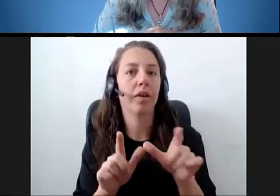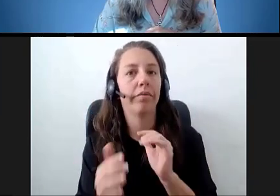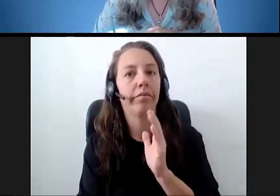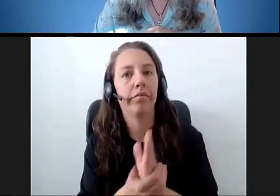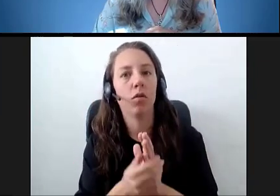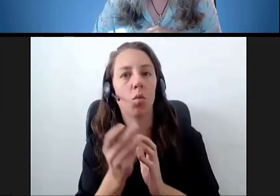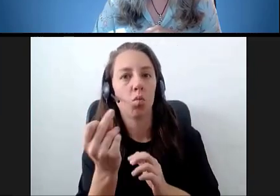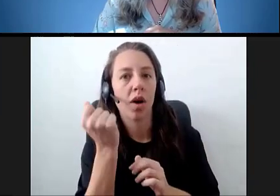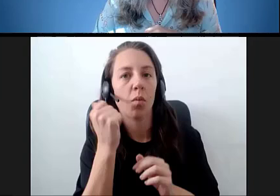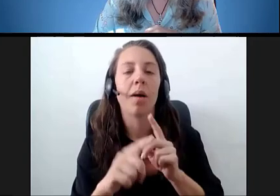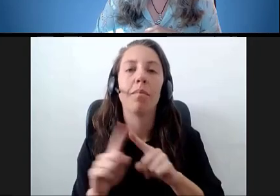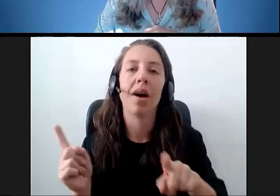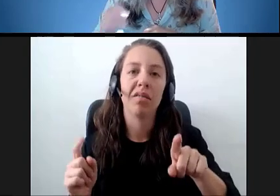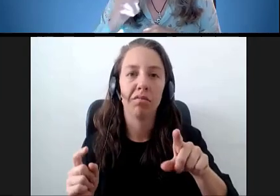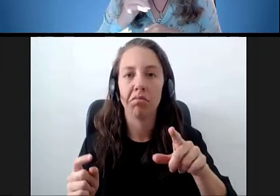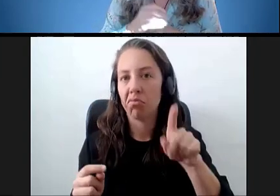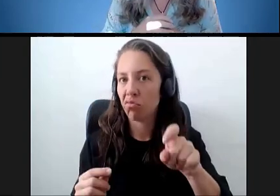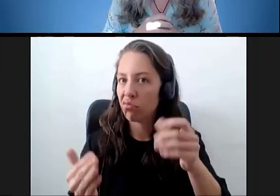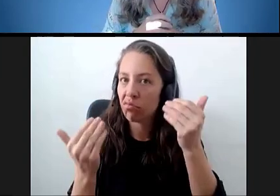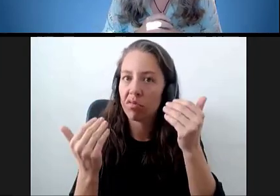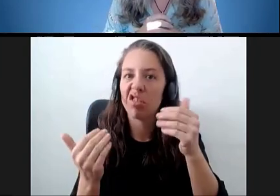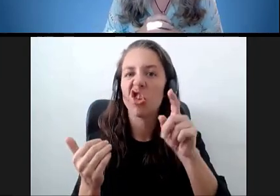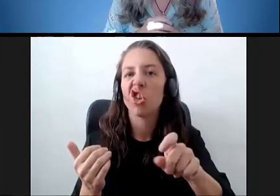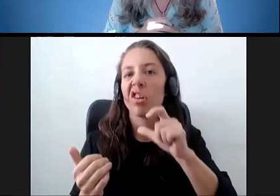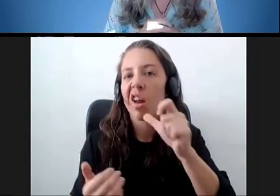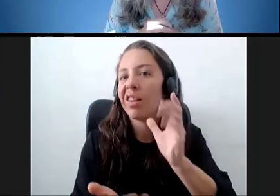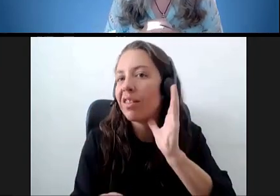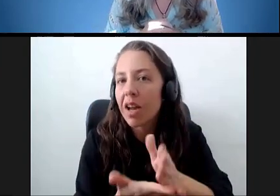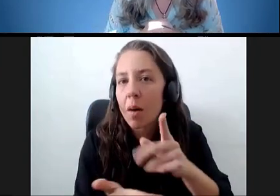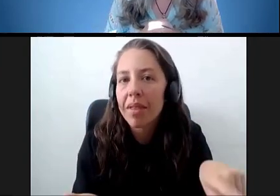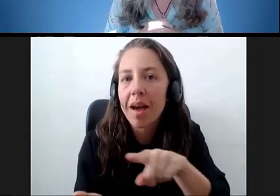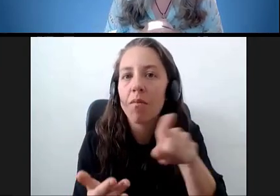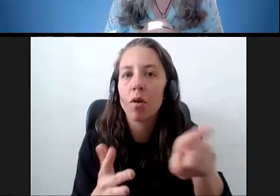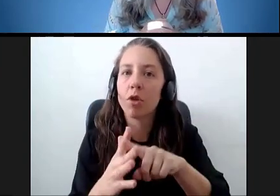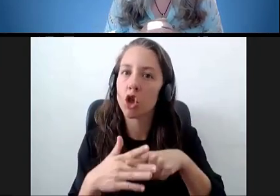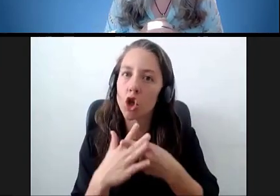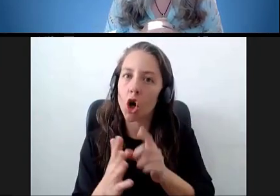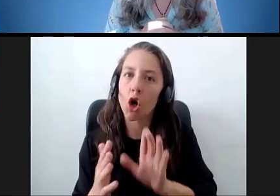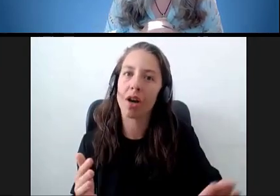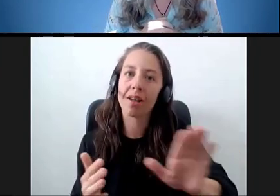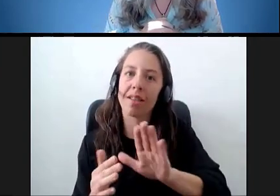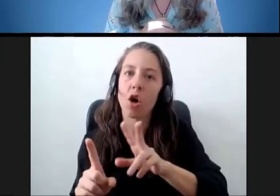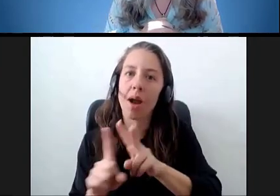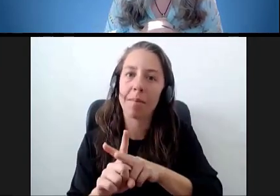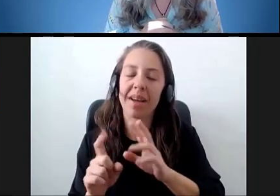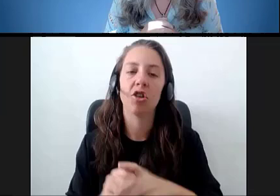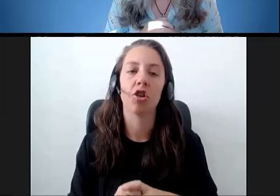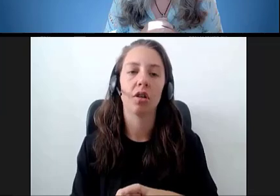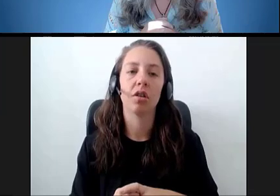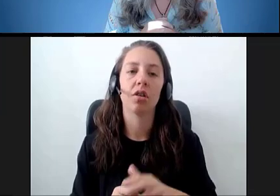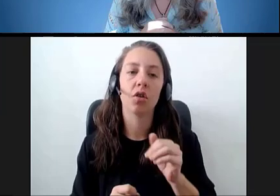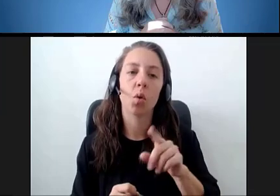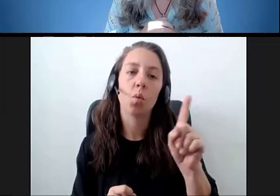from beginning work on their application. Where can someone find more details and resources as well as register for that upcoming webinar?